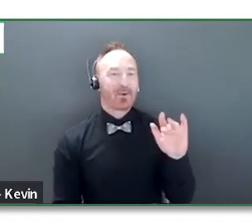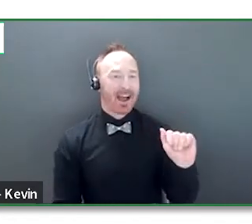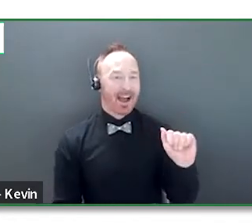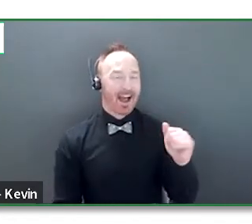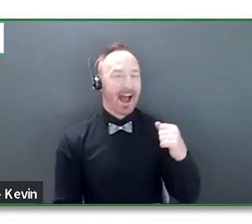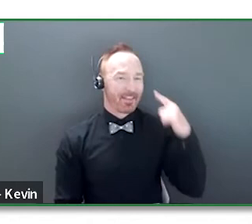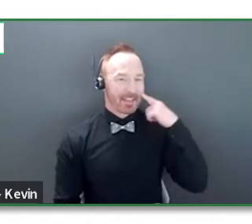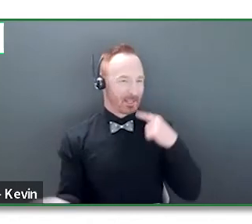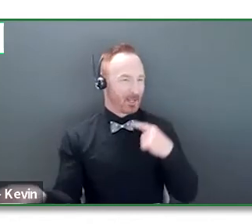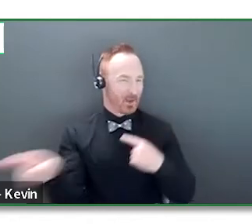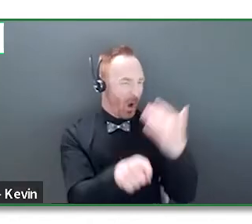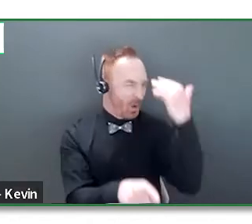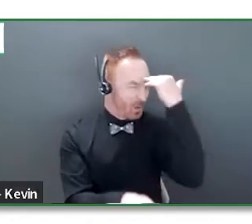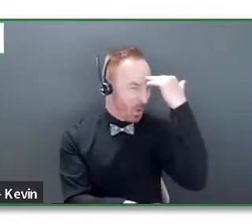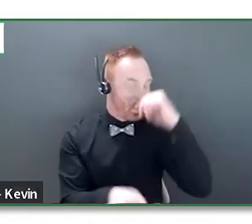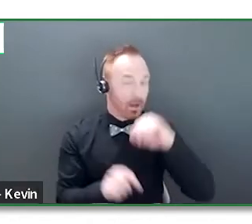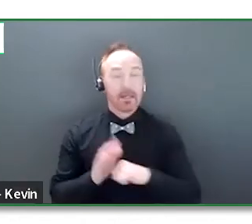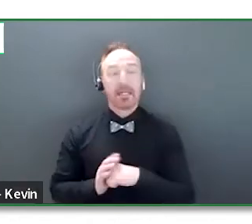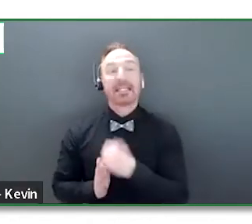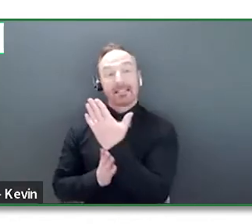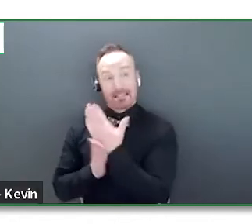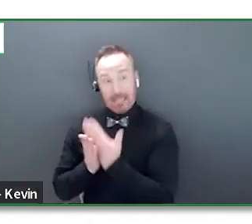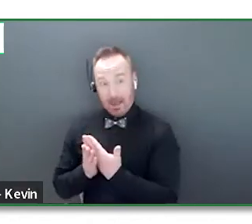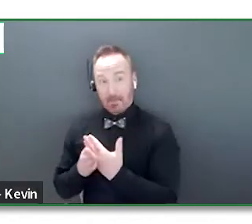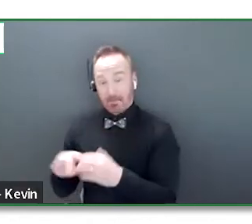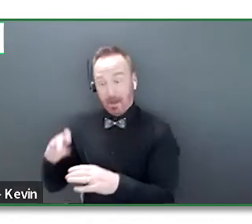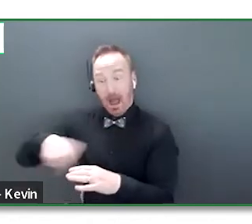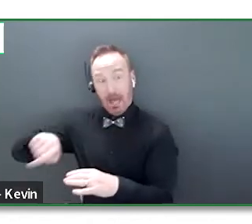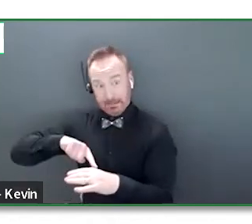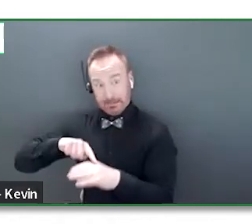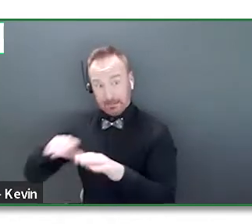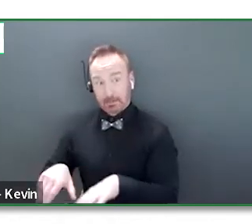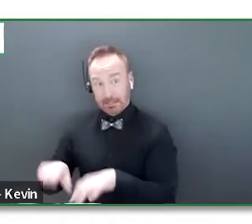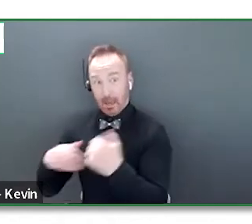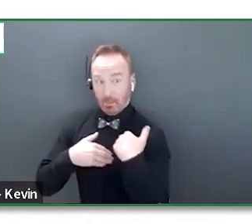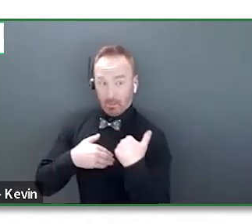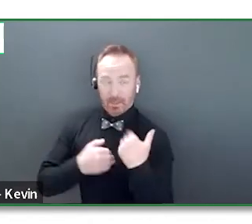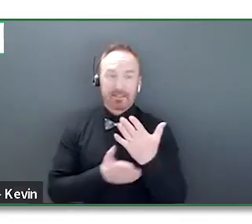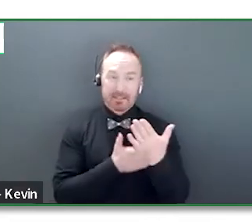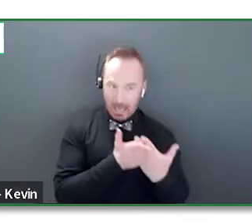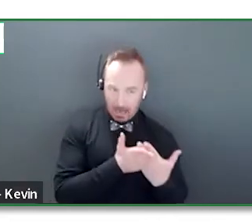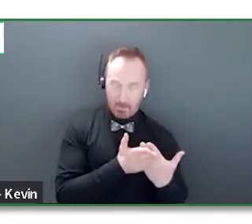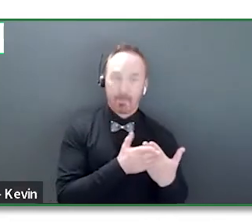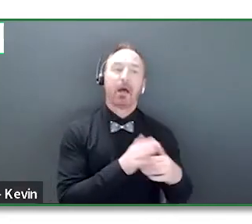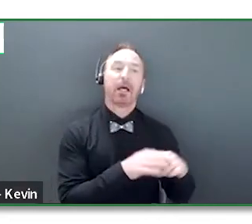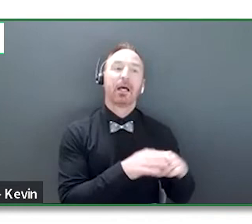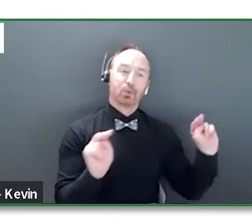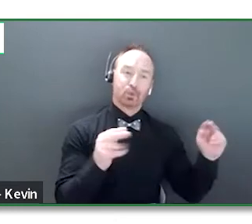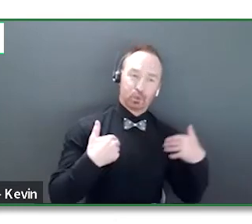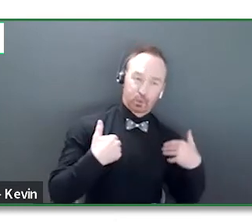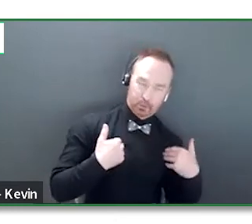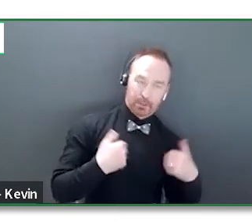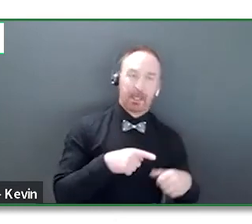and internally but a lot of them are outsourced. I know that at the rouge for instance they worked with Access Now. Other field units have worked with